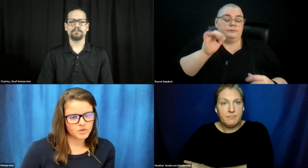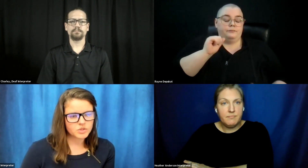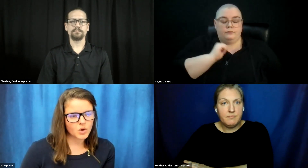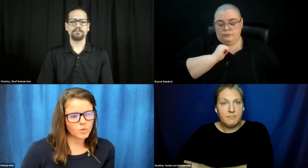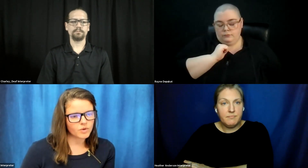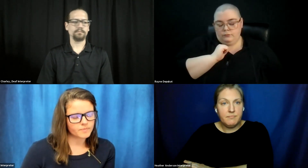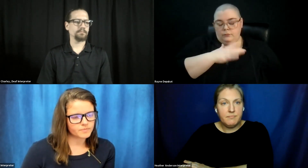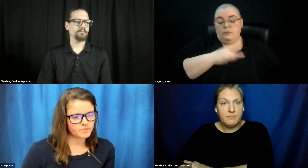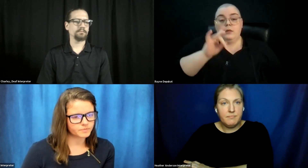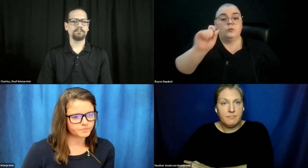Okay.